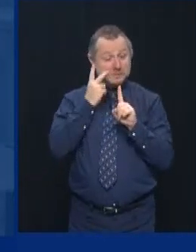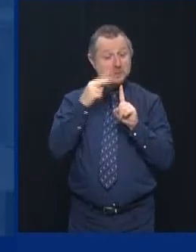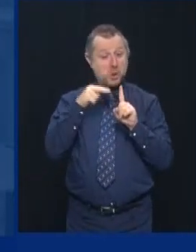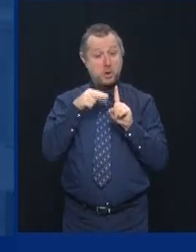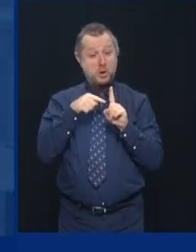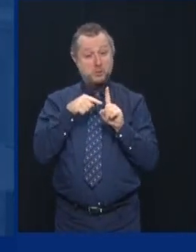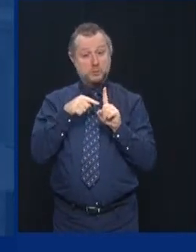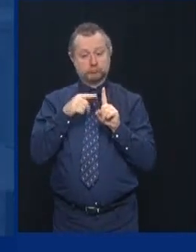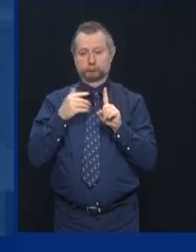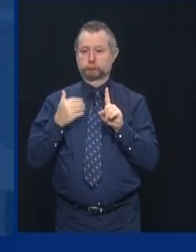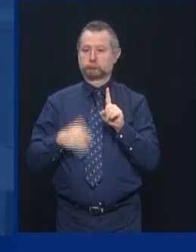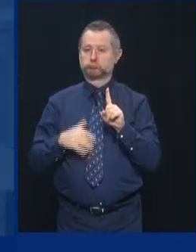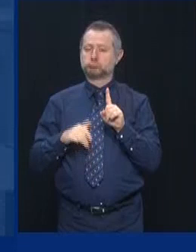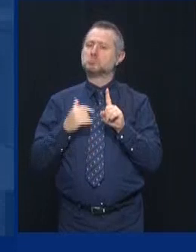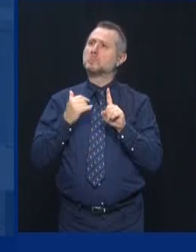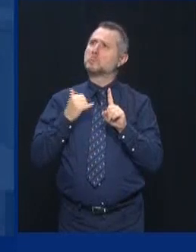OUTSIDE OF THE HOTSPOT ZIP CODES.